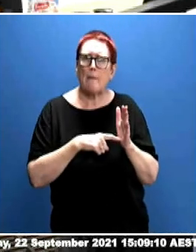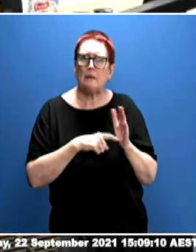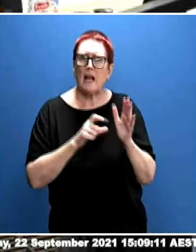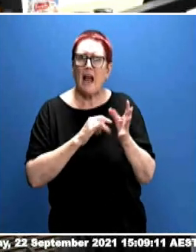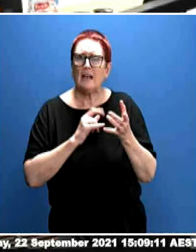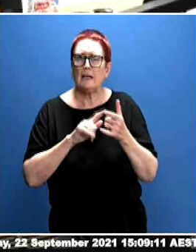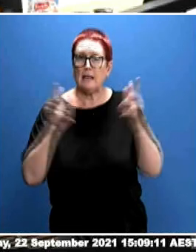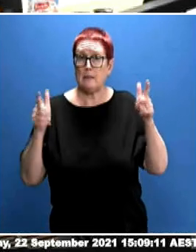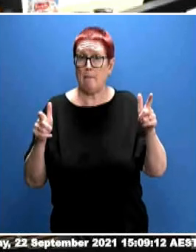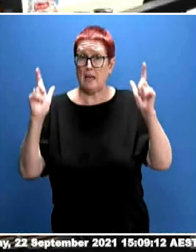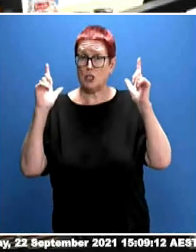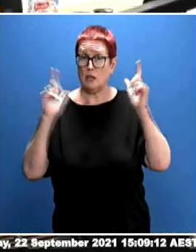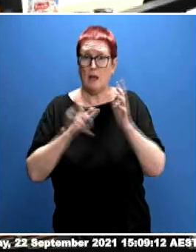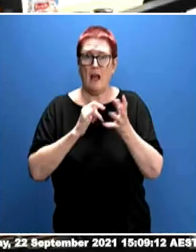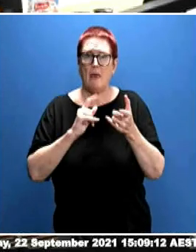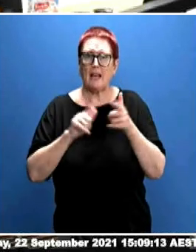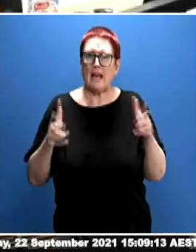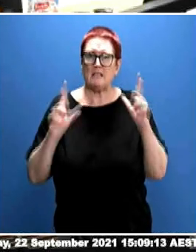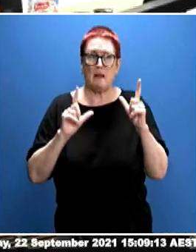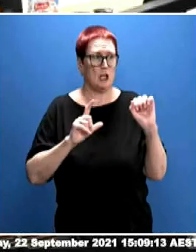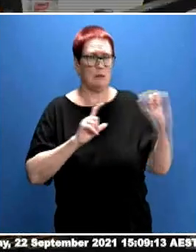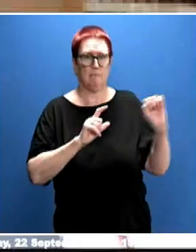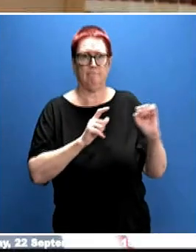the case manager has the primary responsibility for the child even when